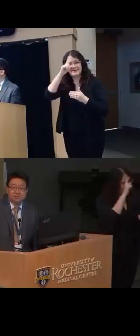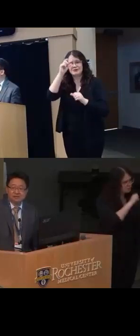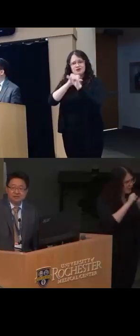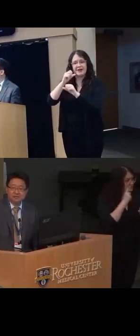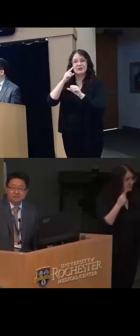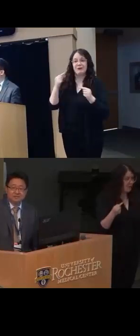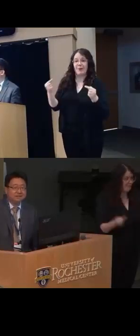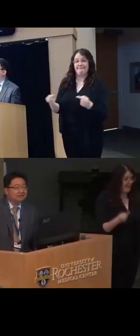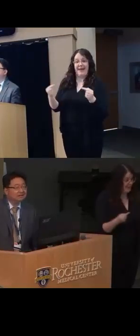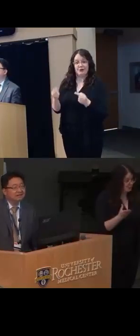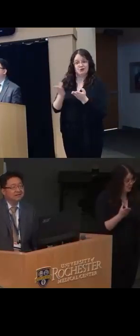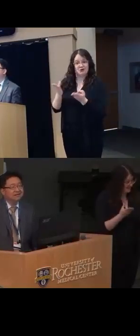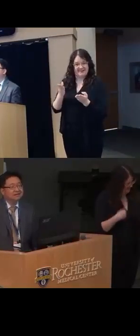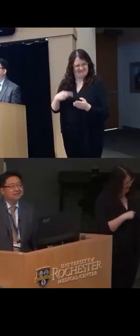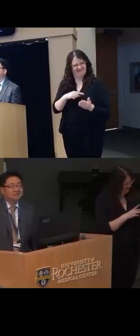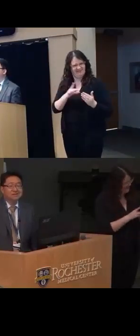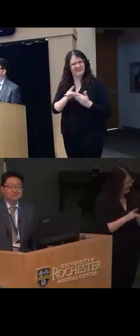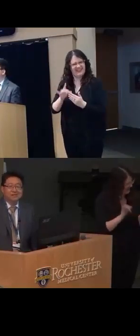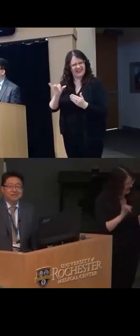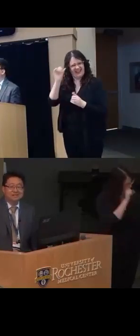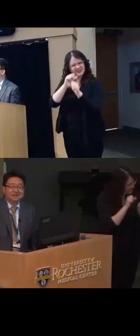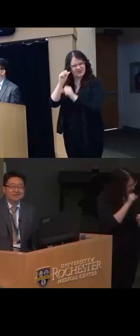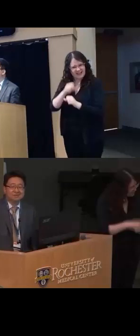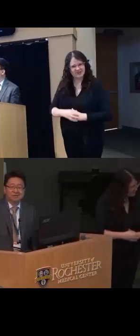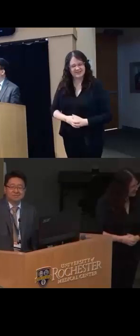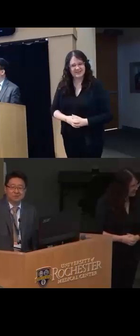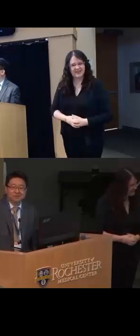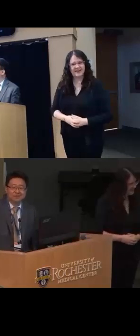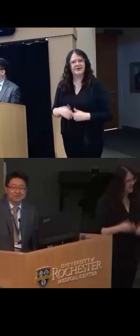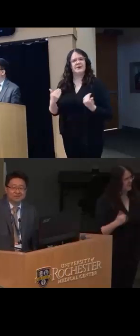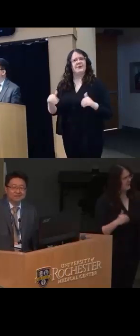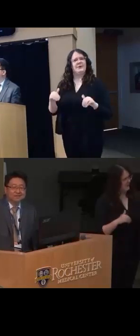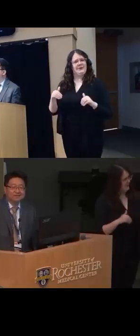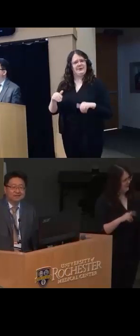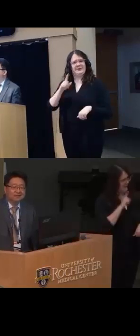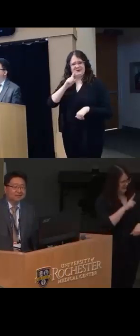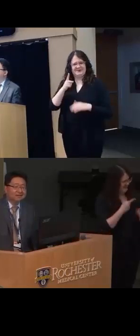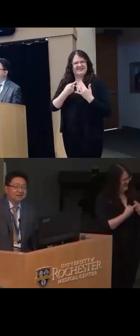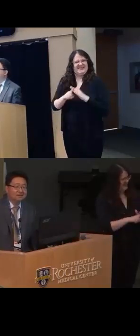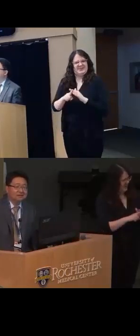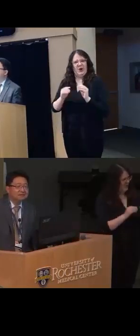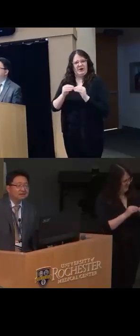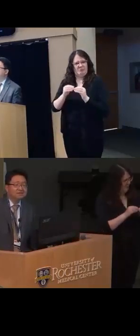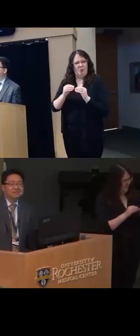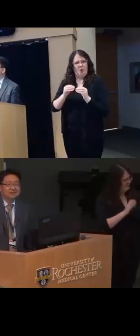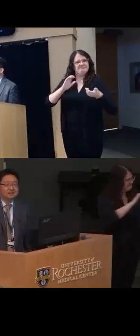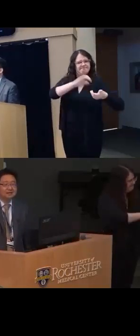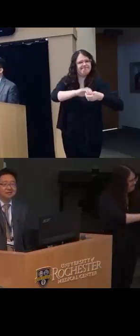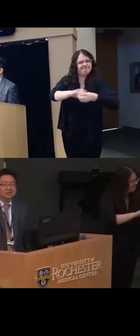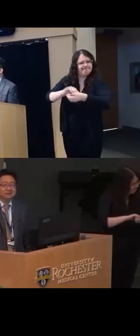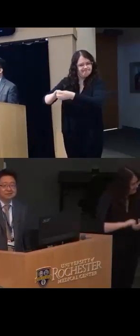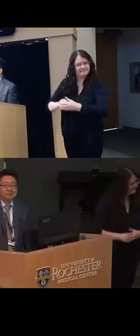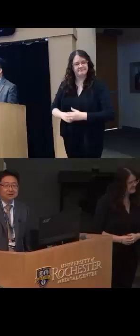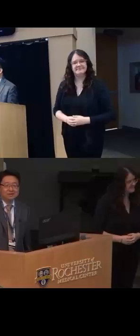as well okay so this is really starting to touch borders and it was interesting I noticed I was the